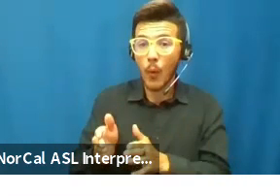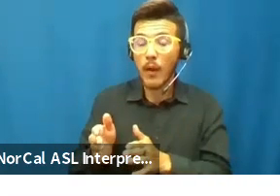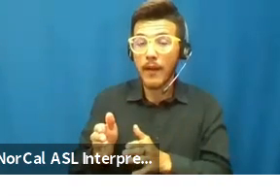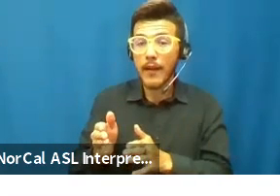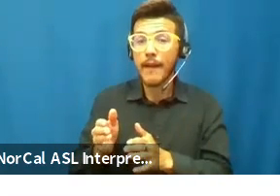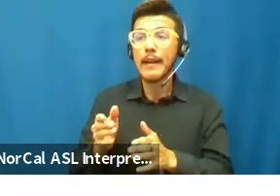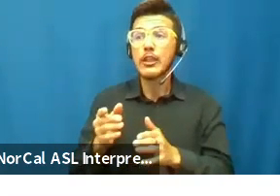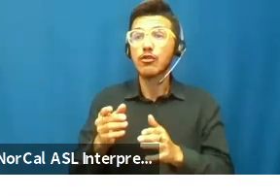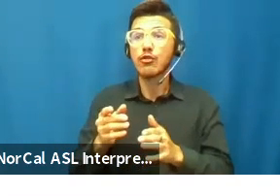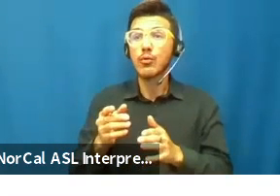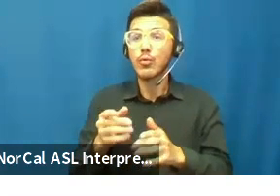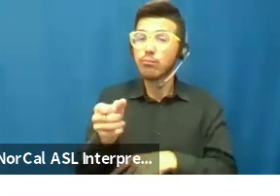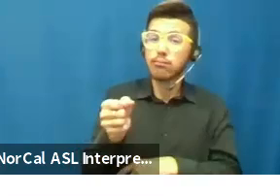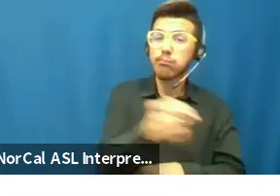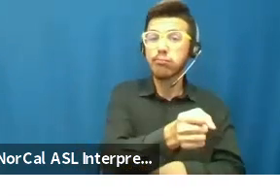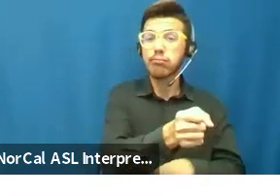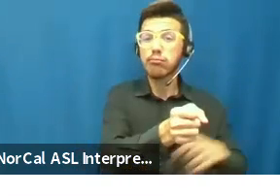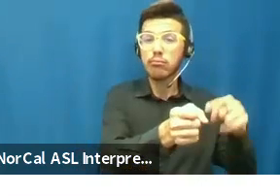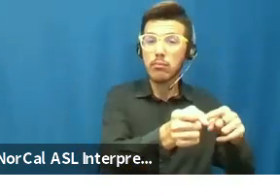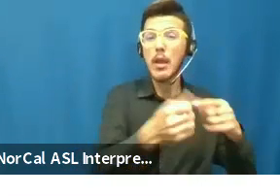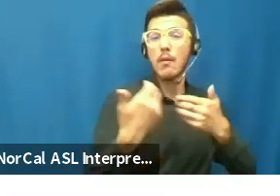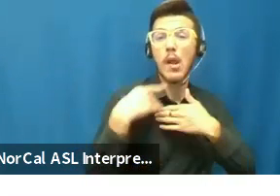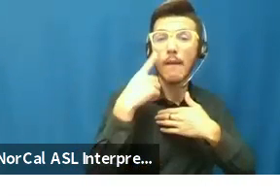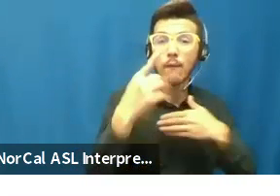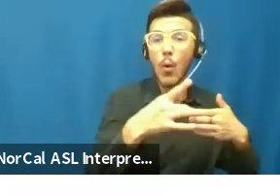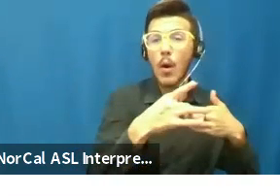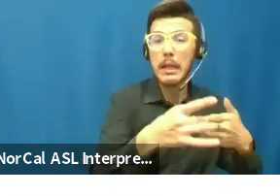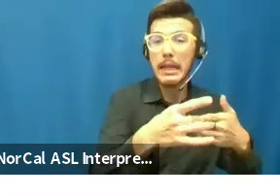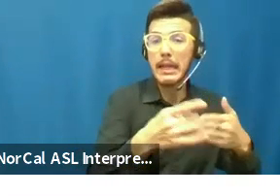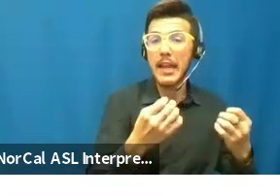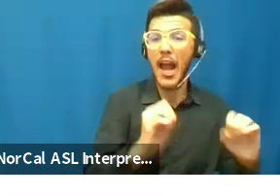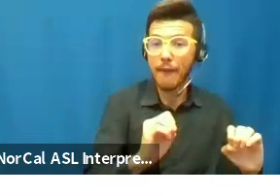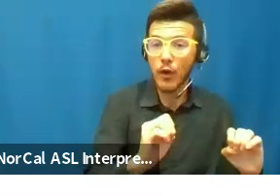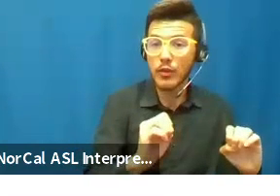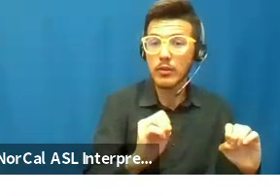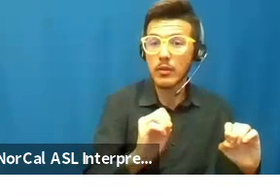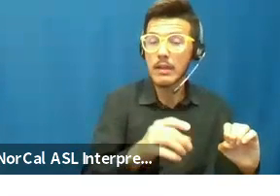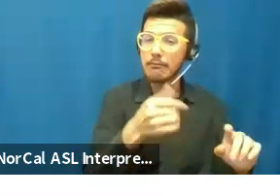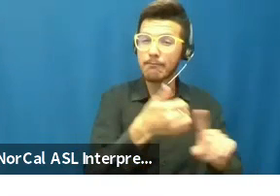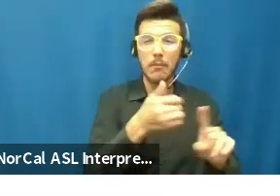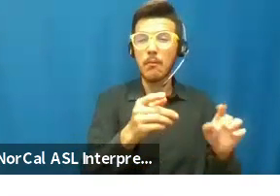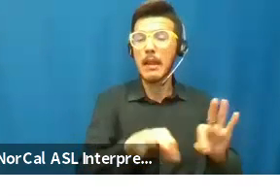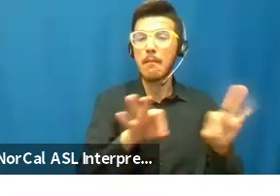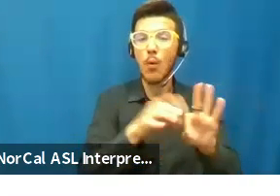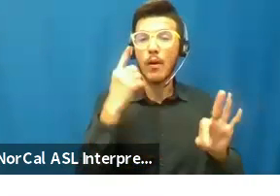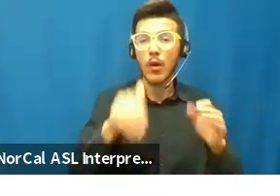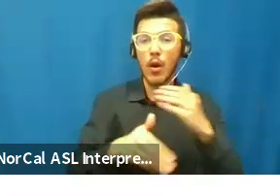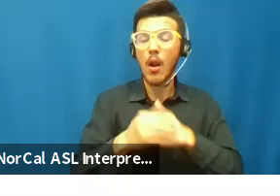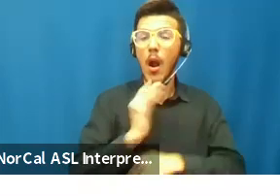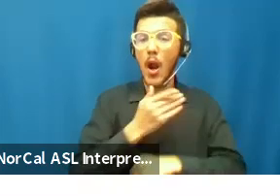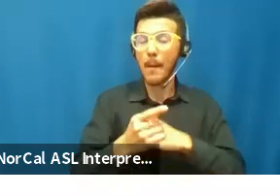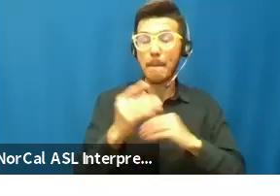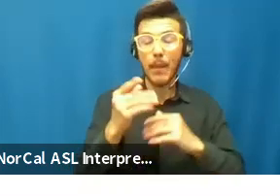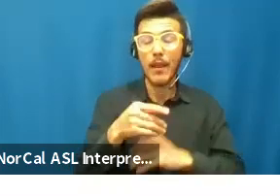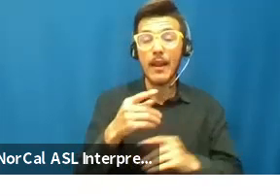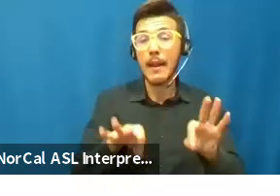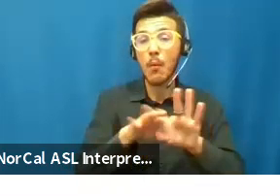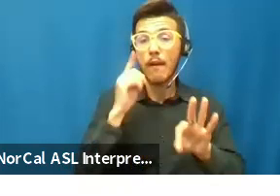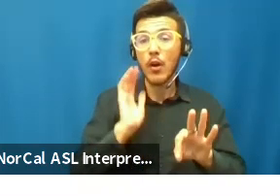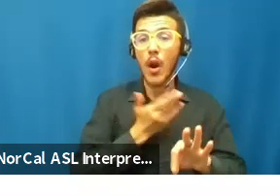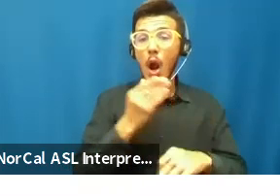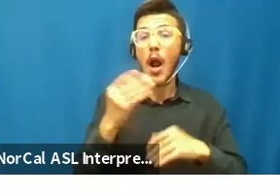to lead these efforts, which is important for our presentation today. Next slide. So just a little